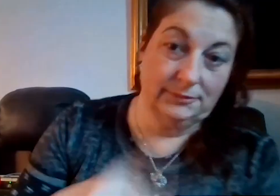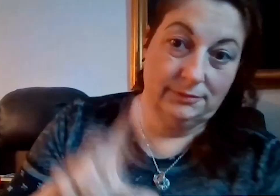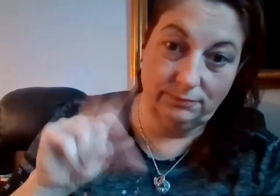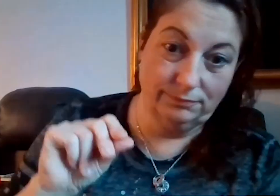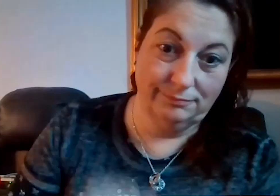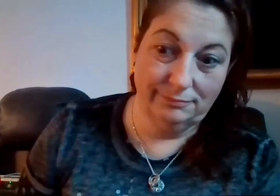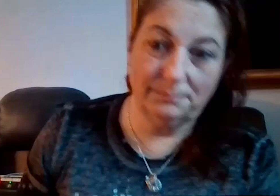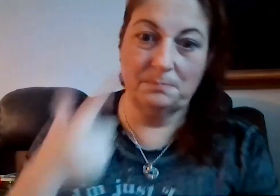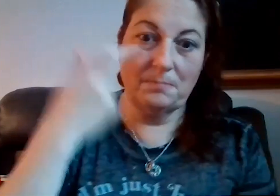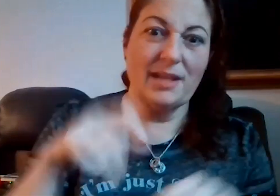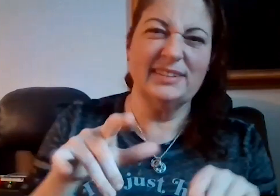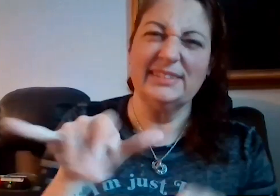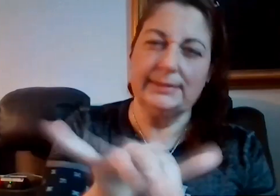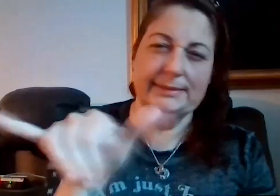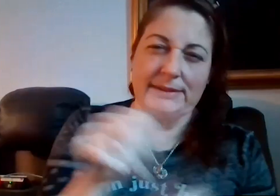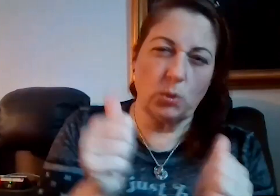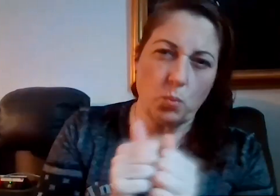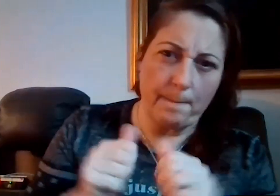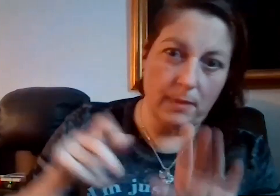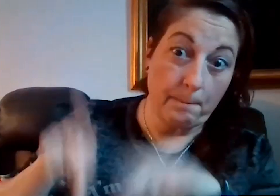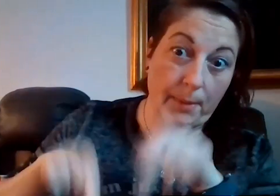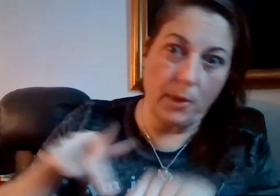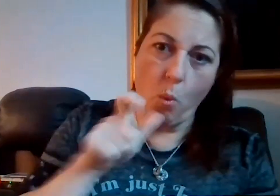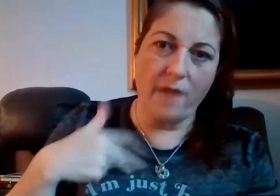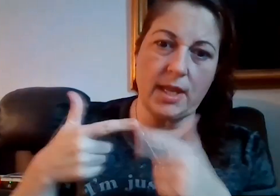oh just no.